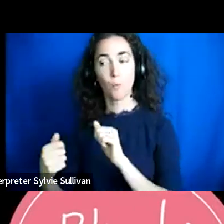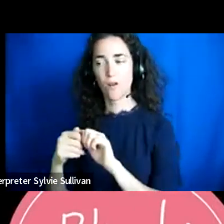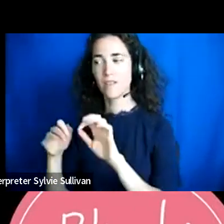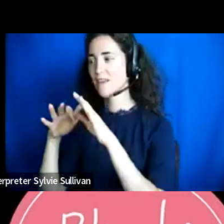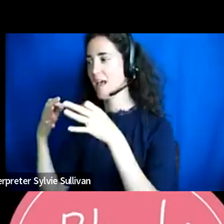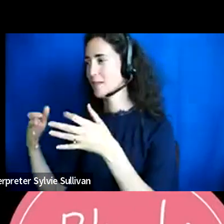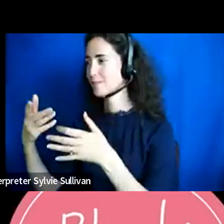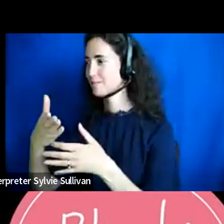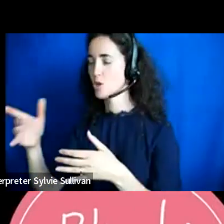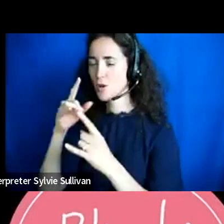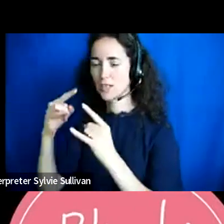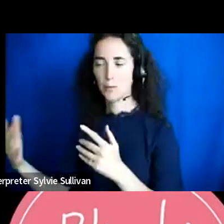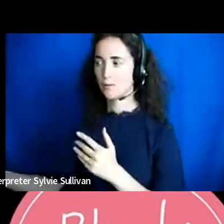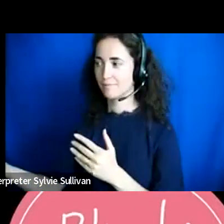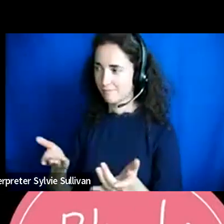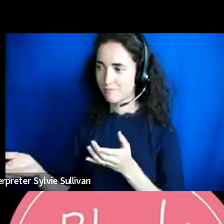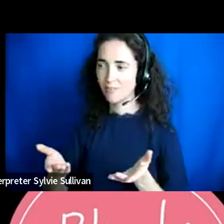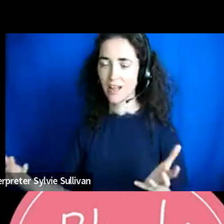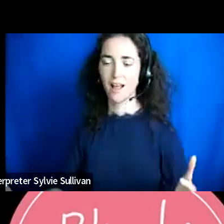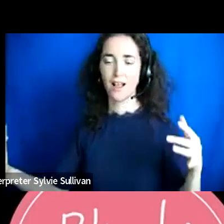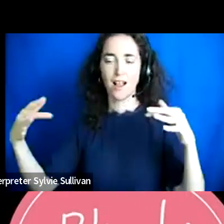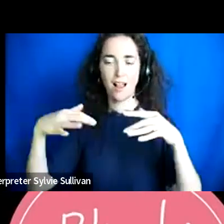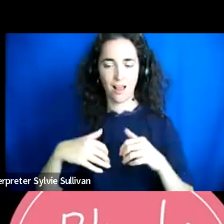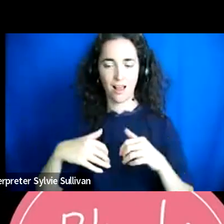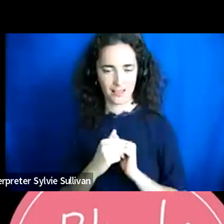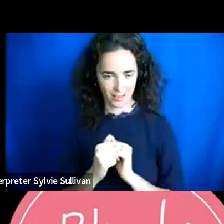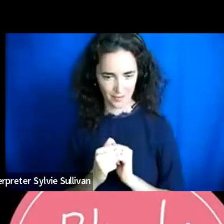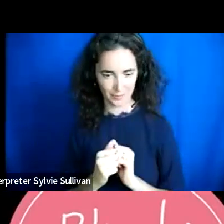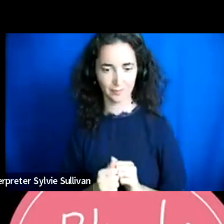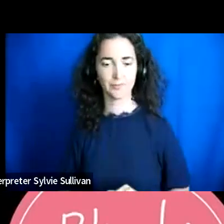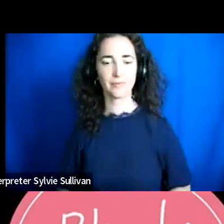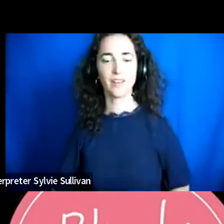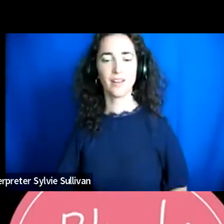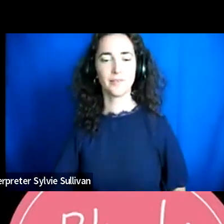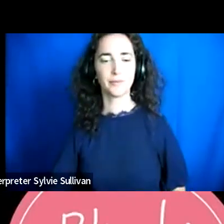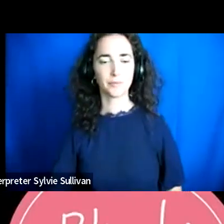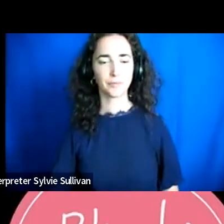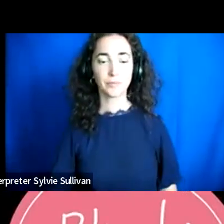campers and invite them all to come back and be part of those ongoing programs.